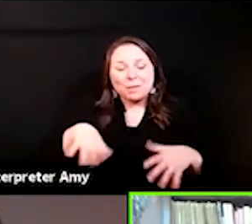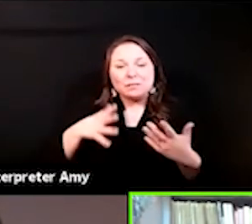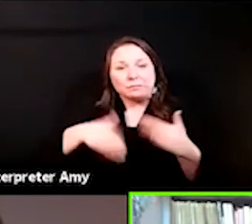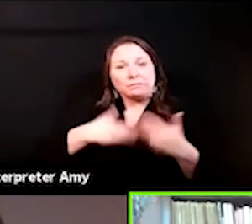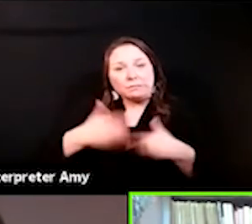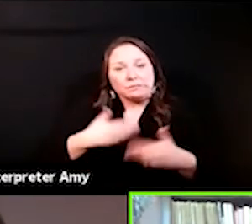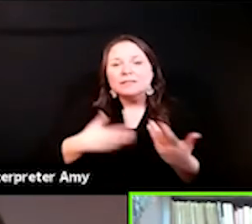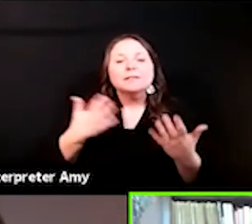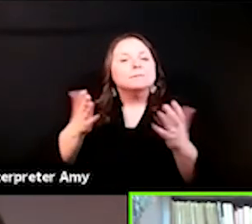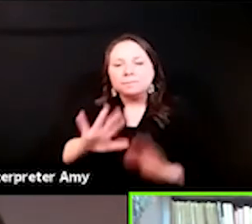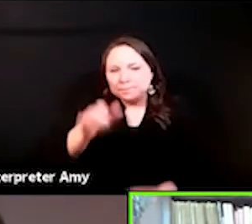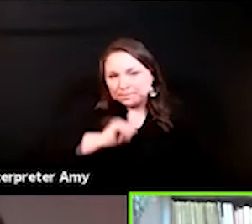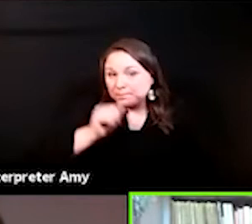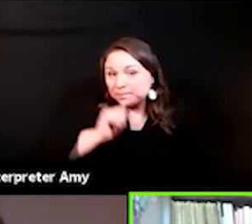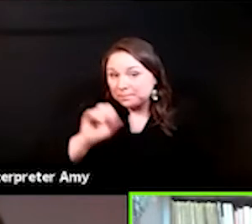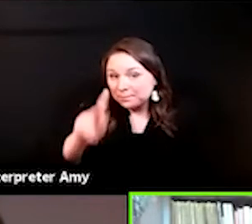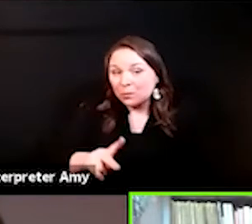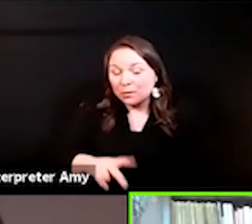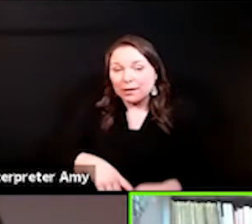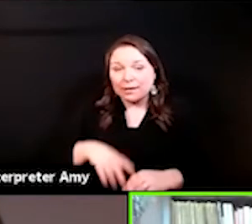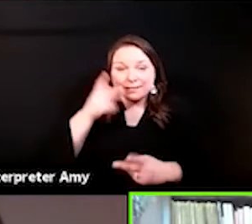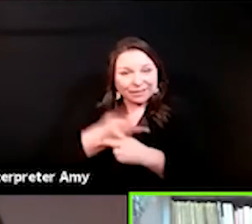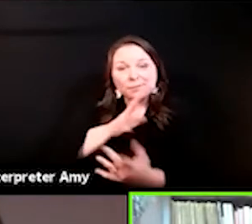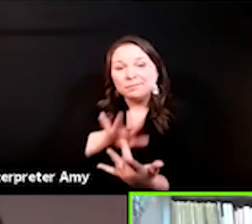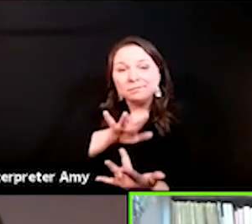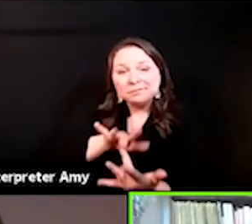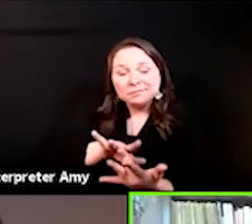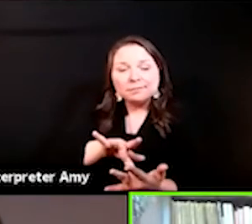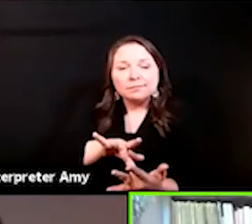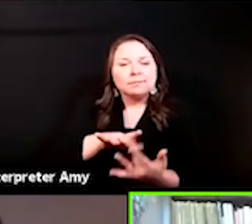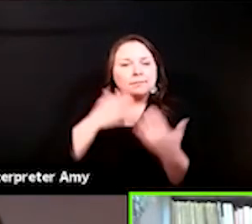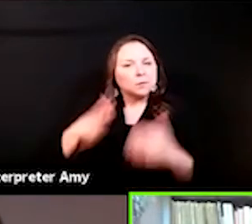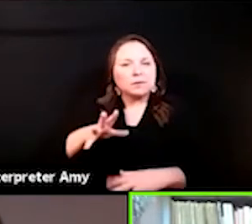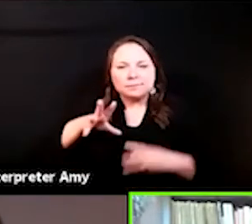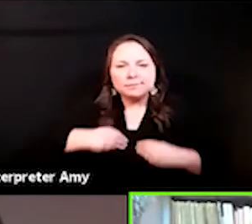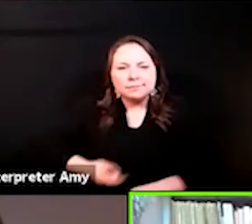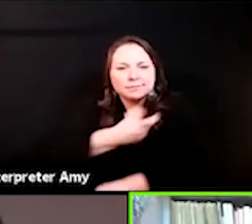IF THIS IS GOING TO TAKE SOME TIME, SO BE PATIENT. BE